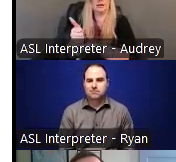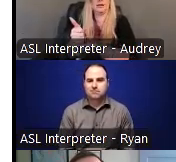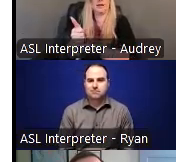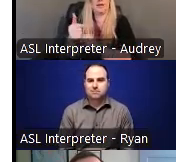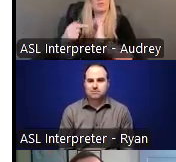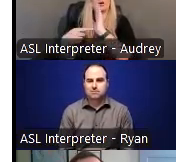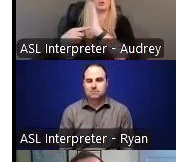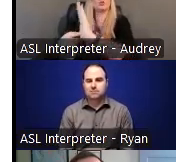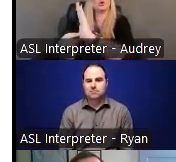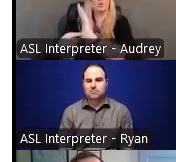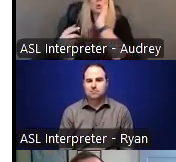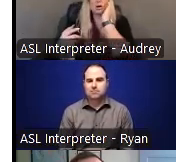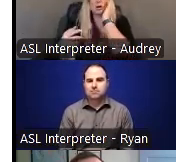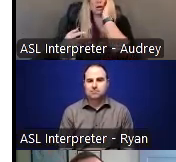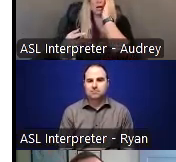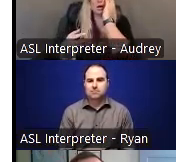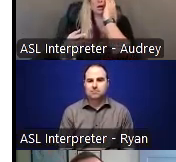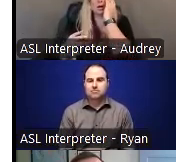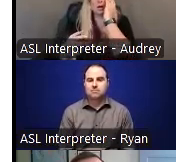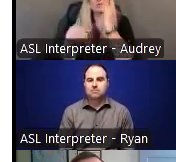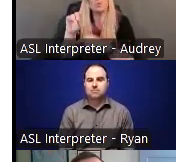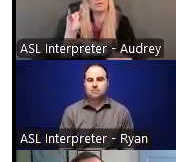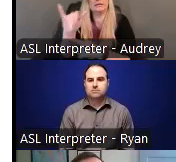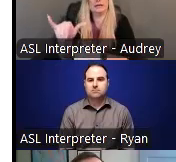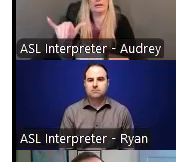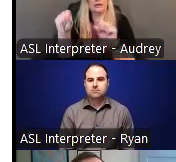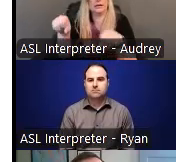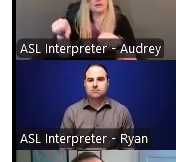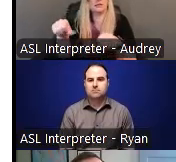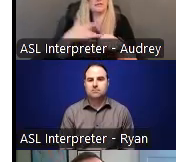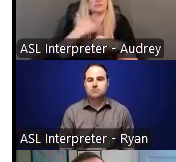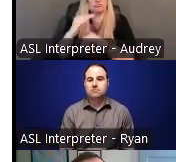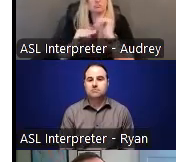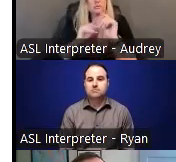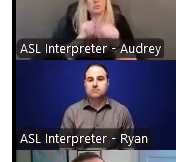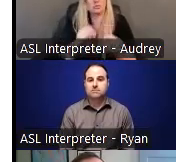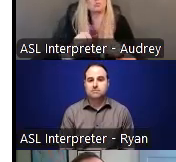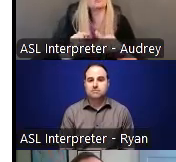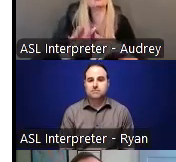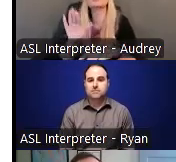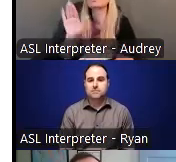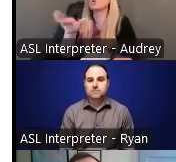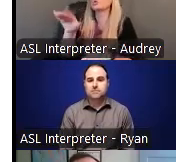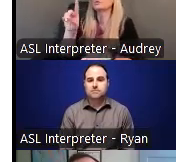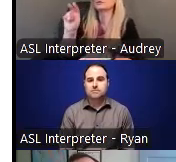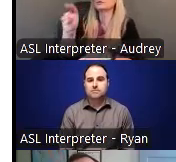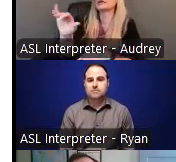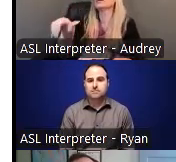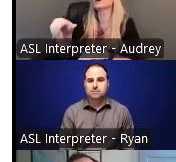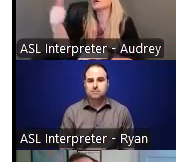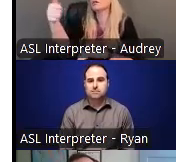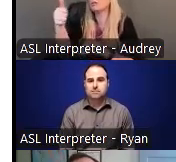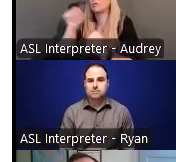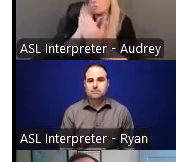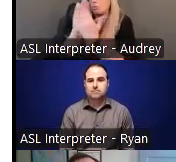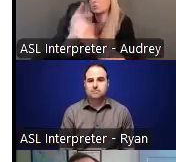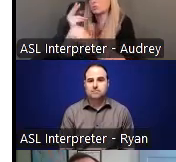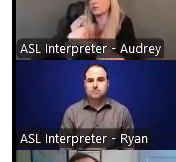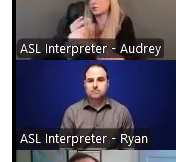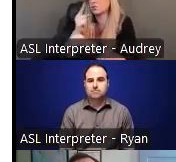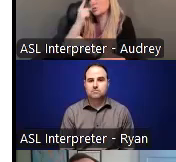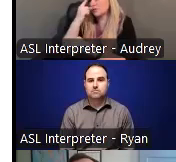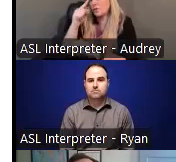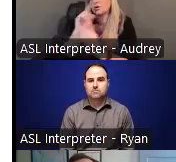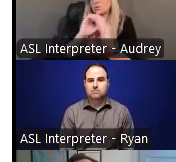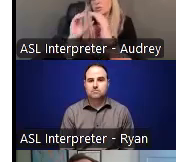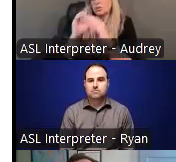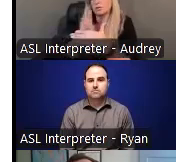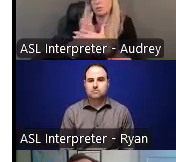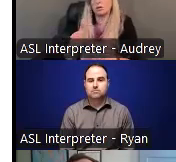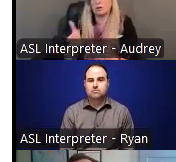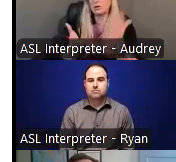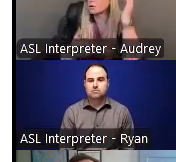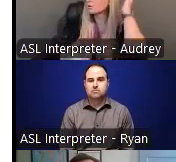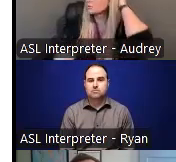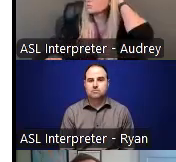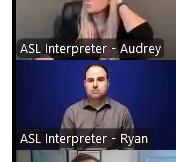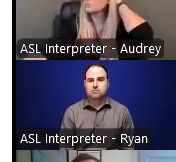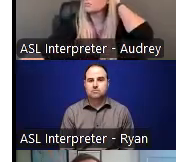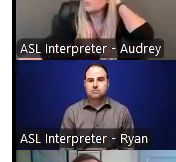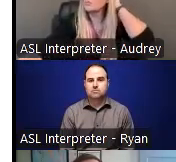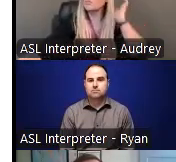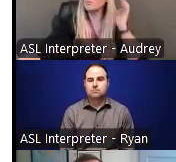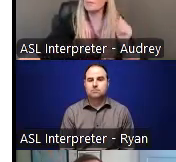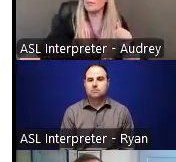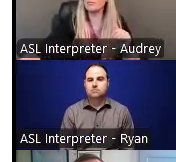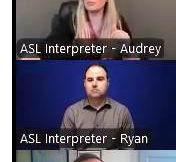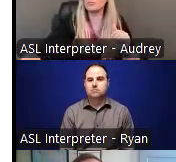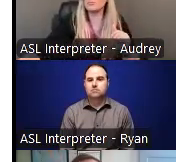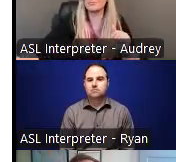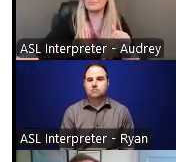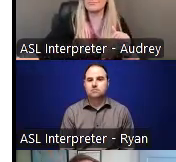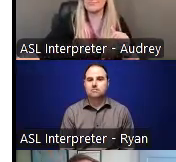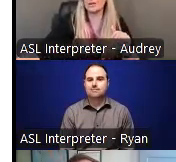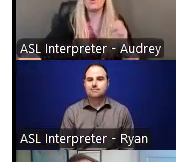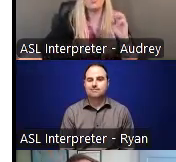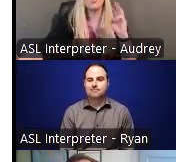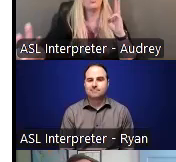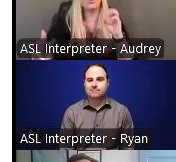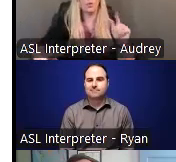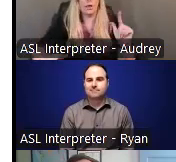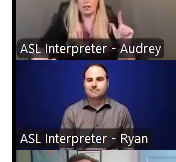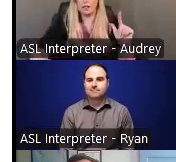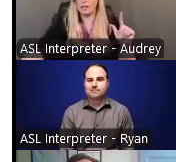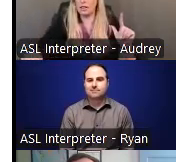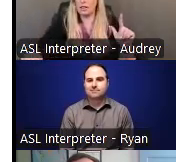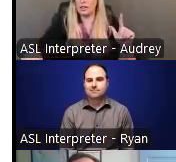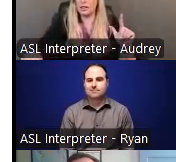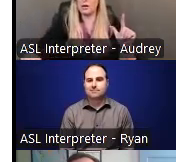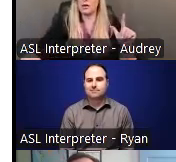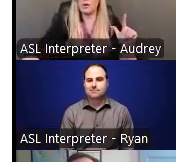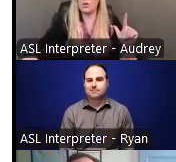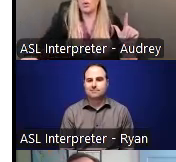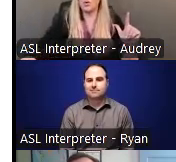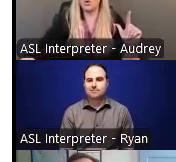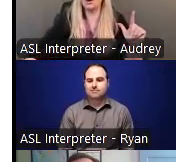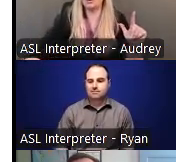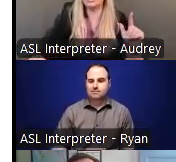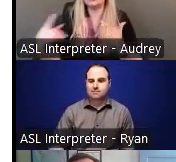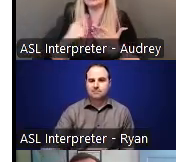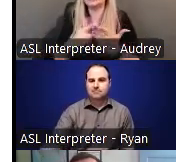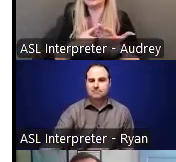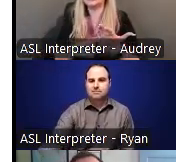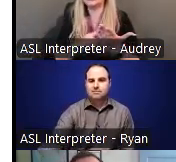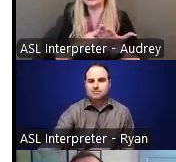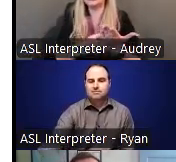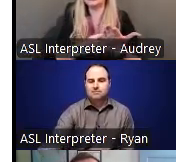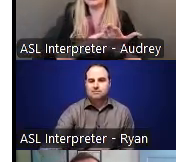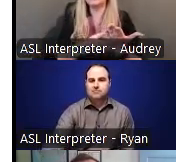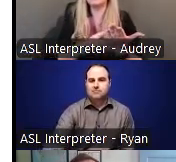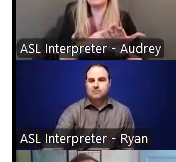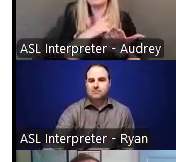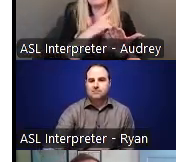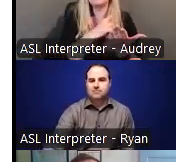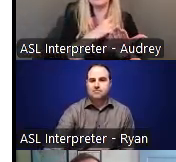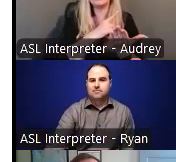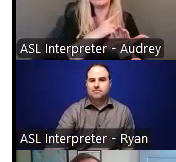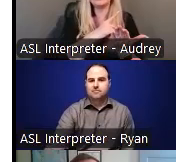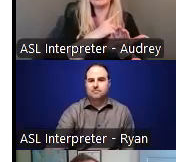partnering, Danny, in terms of our research? Danny Steeves: Well, sometimes the document we use